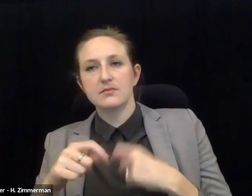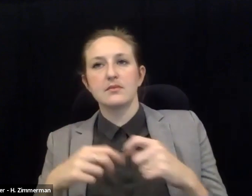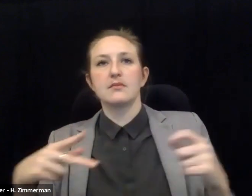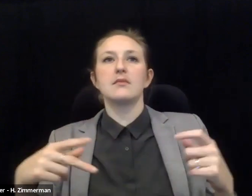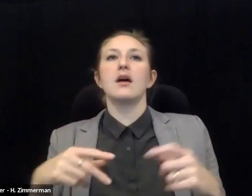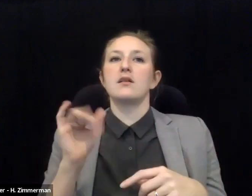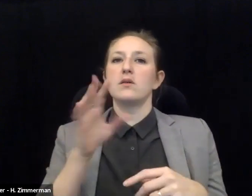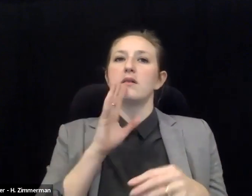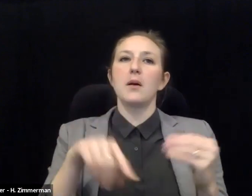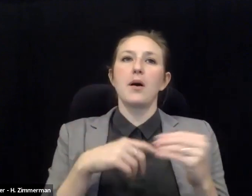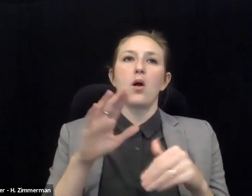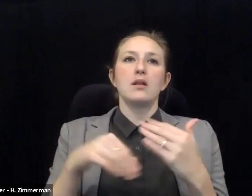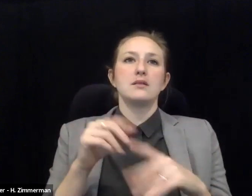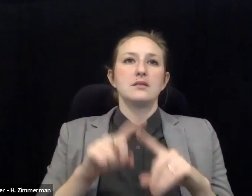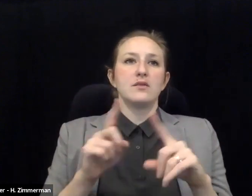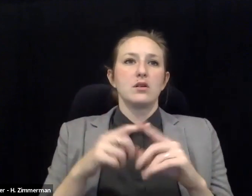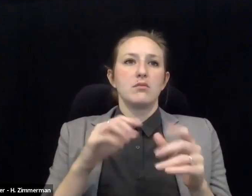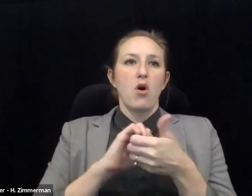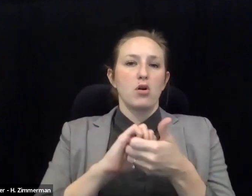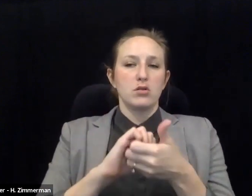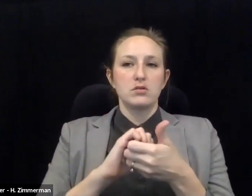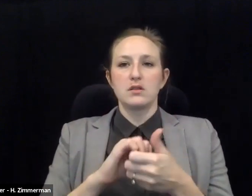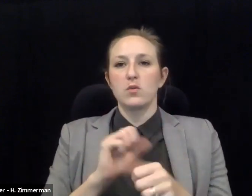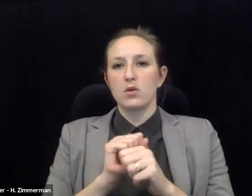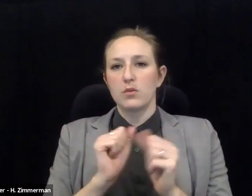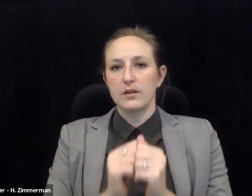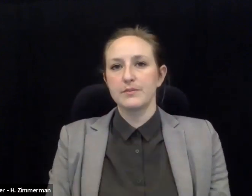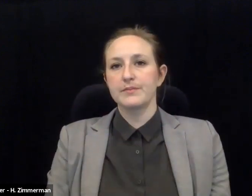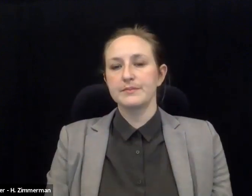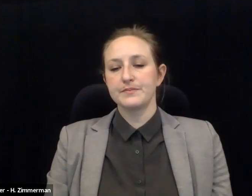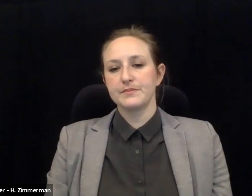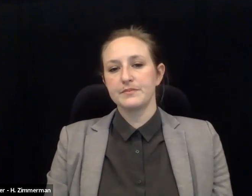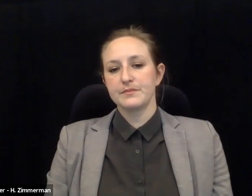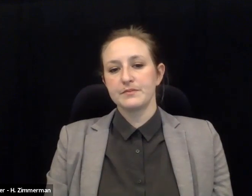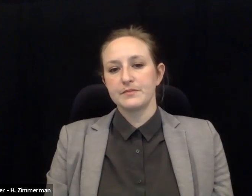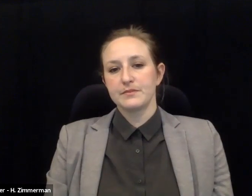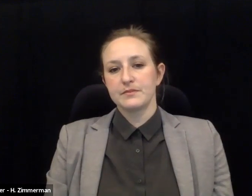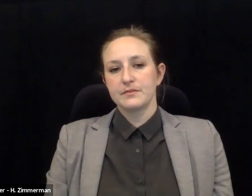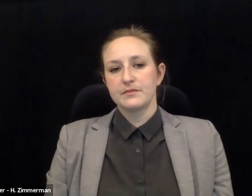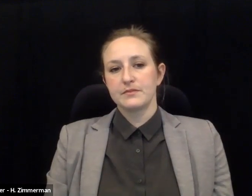that are work that they're working with Justin Harford: Let's see. So I'm going